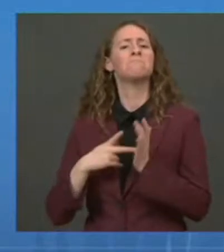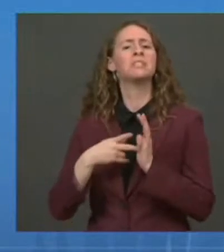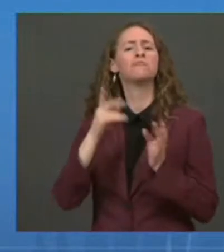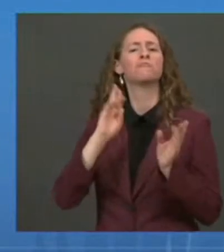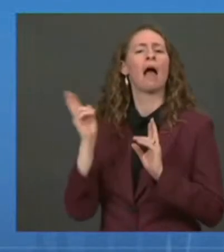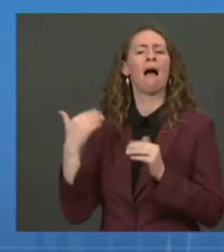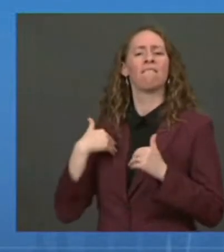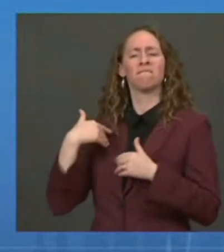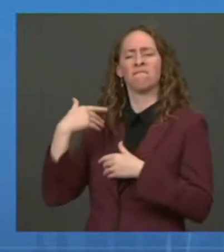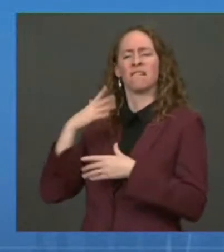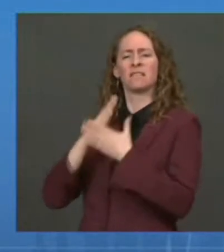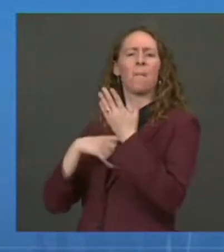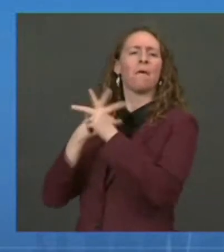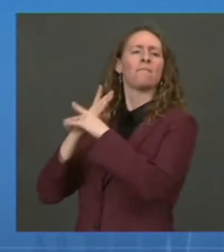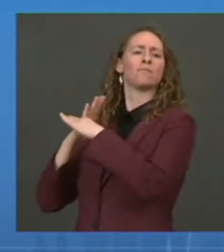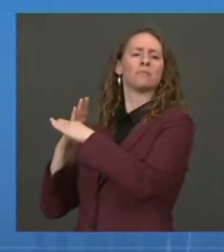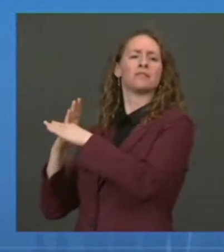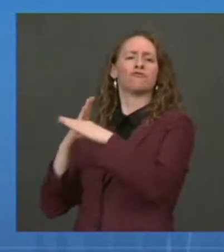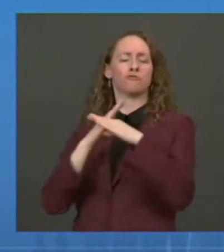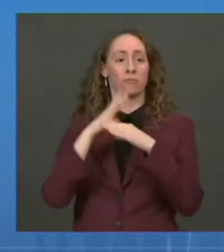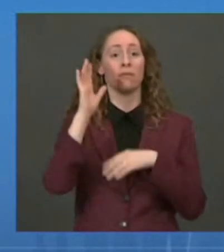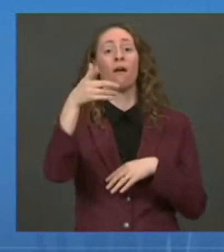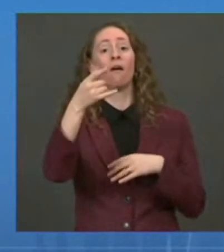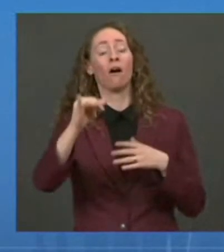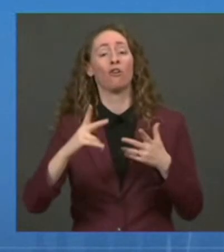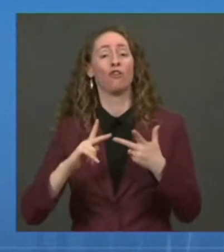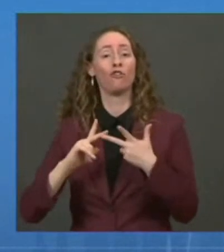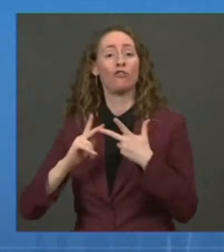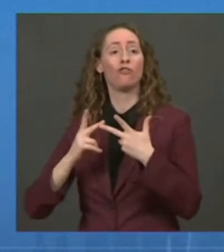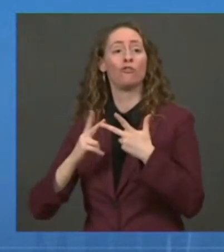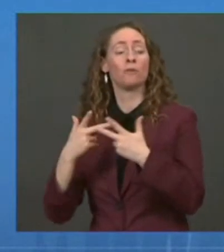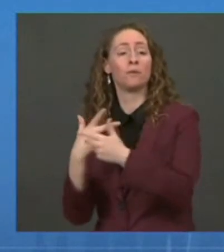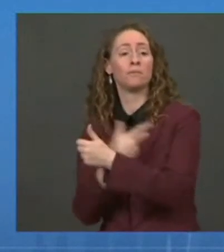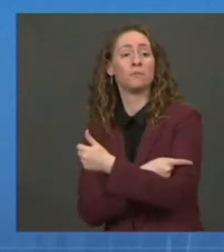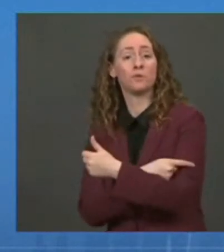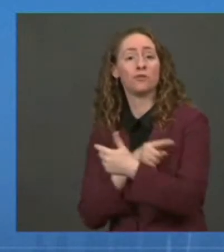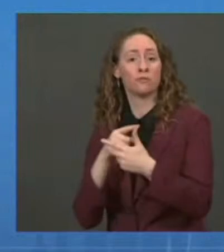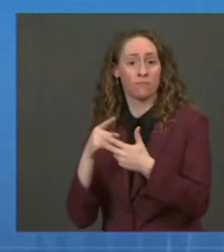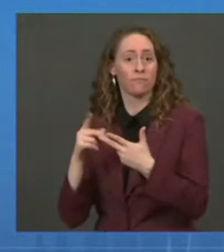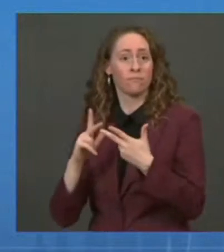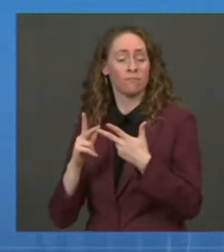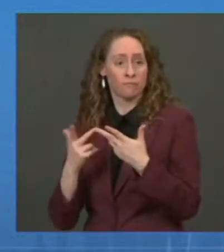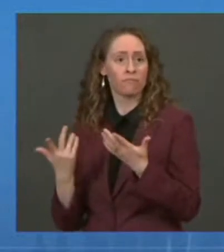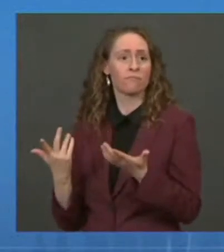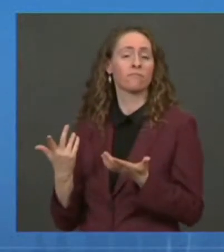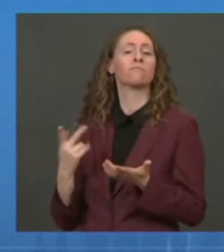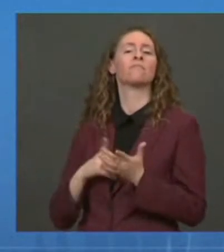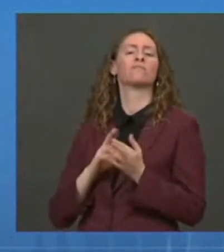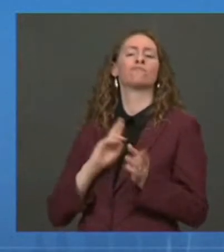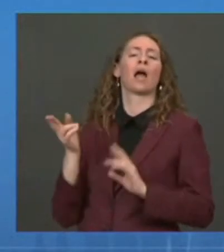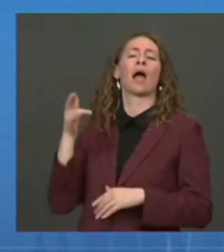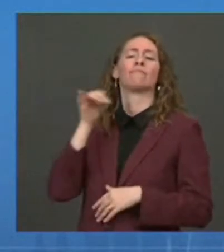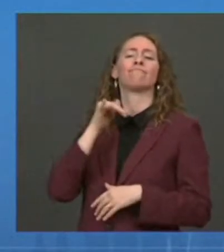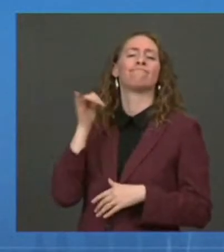AT NIH WHEN YOU LOOK AT THE THIRD DOSE YOU INCREASE THE